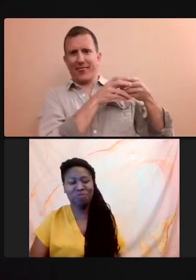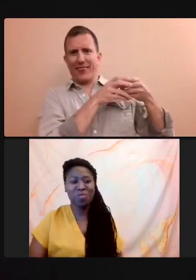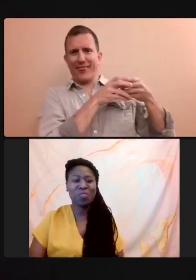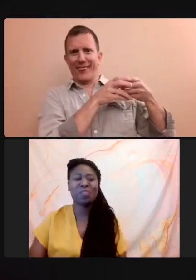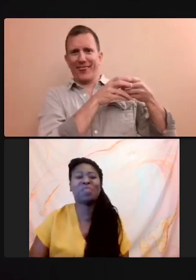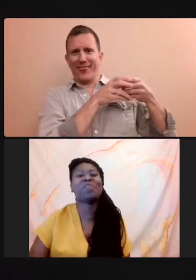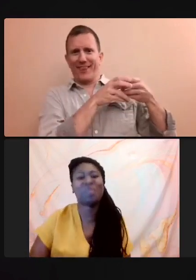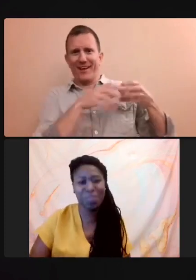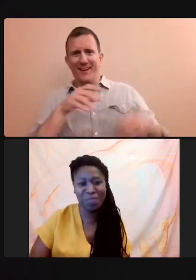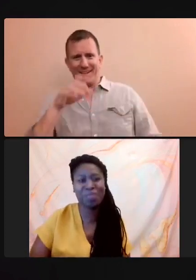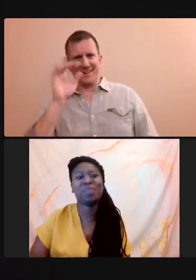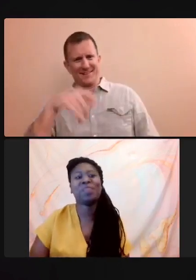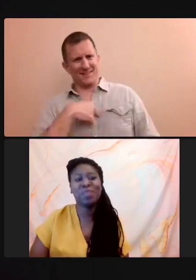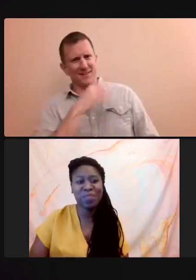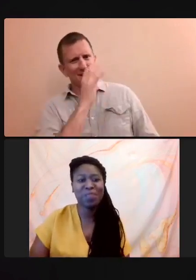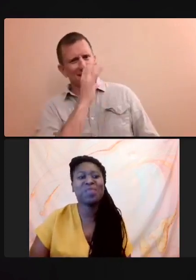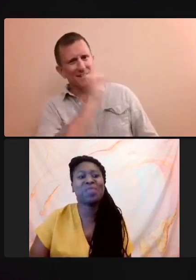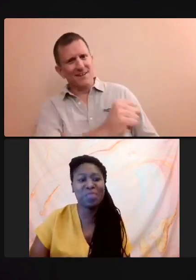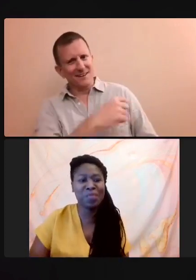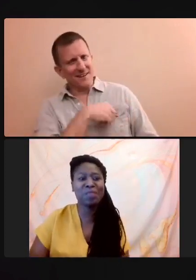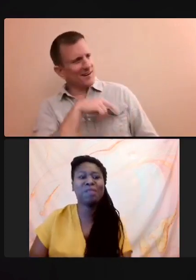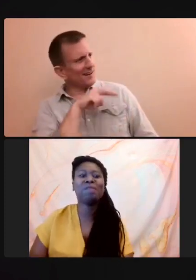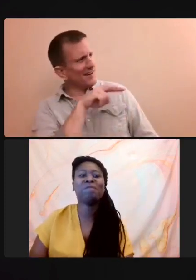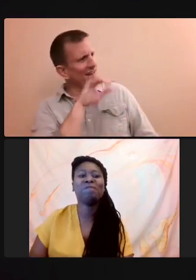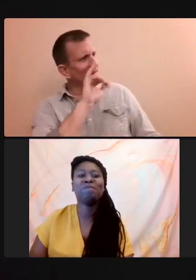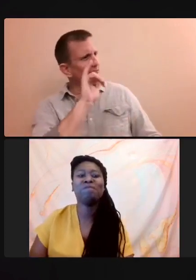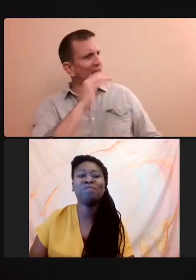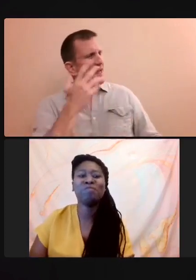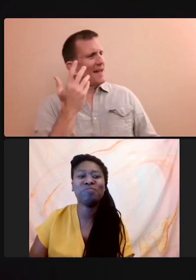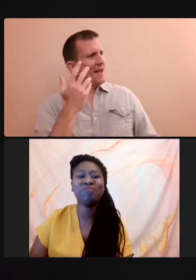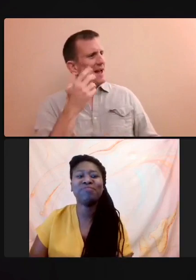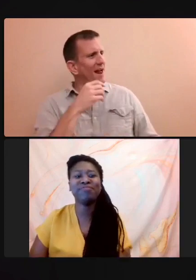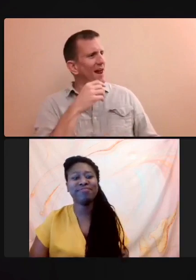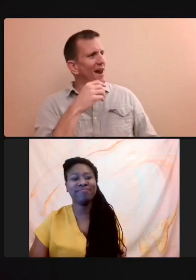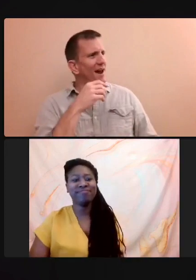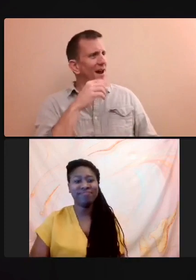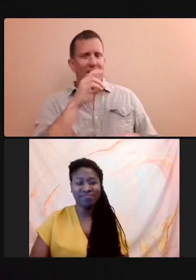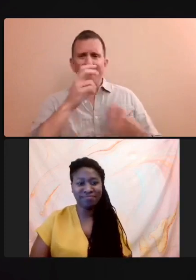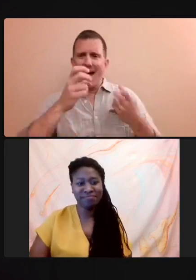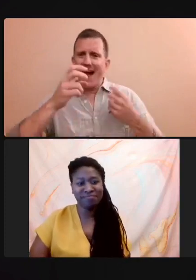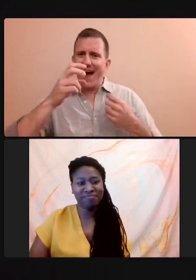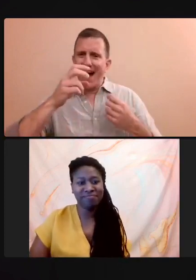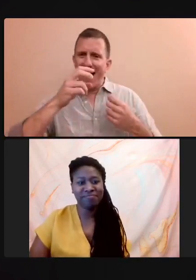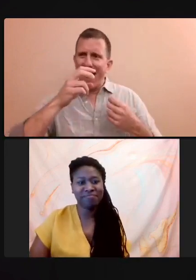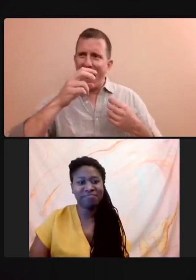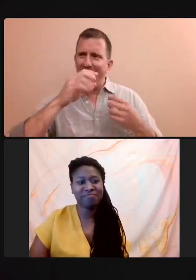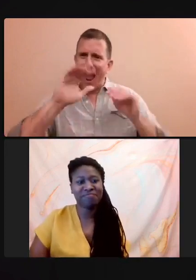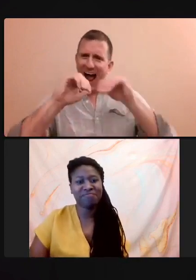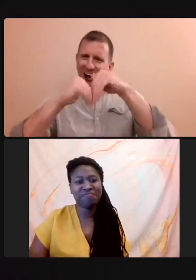Where that deaf heart is embedded with relationships with the deaf community.